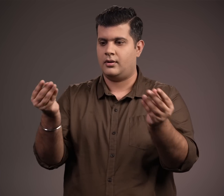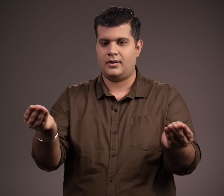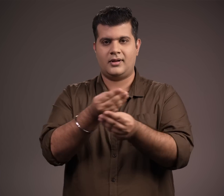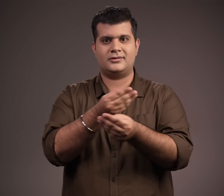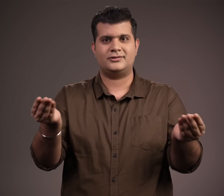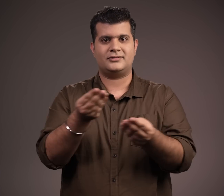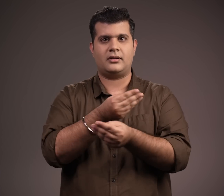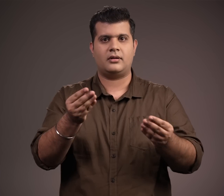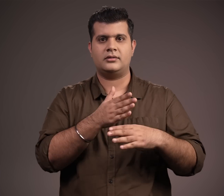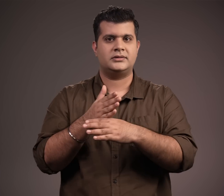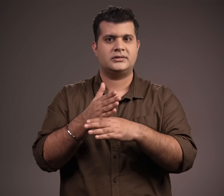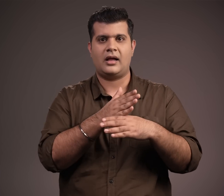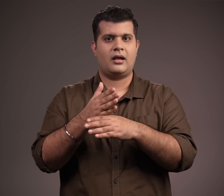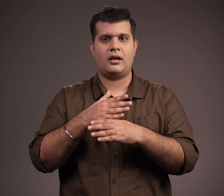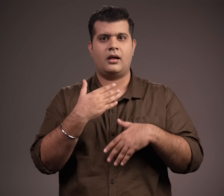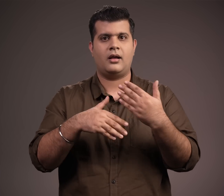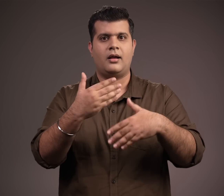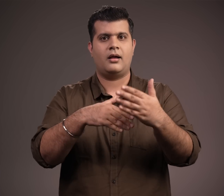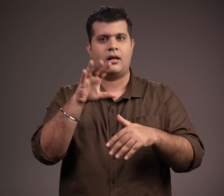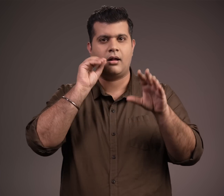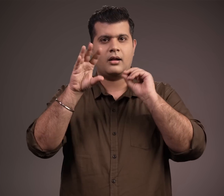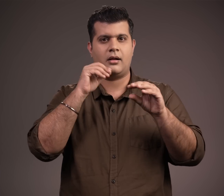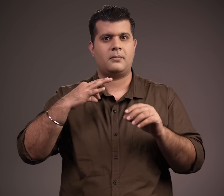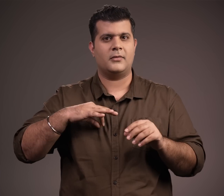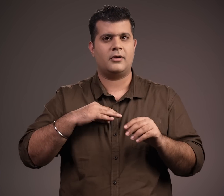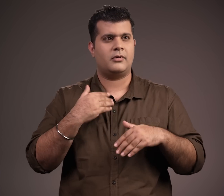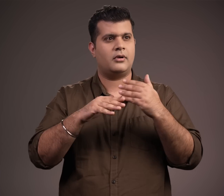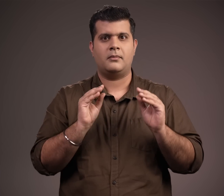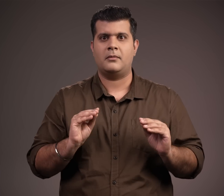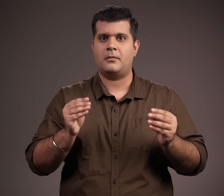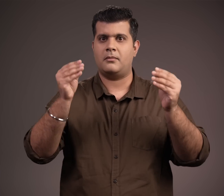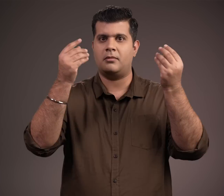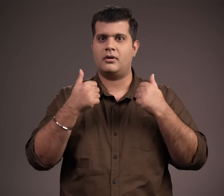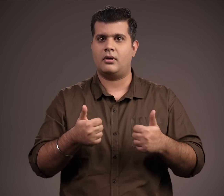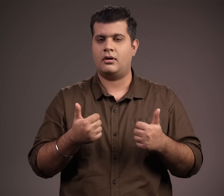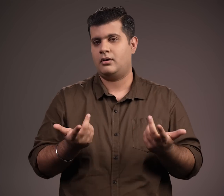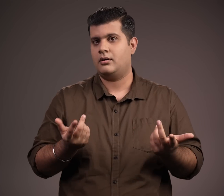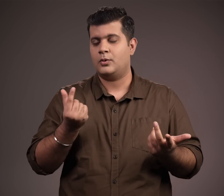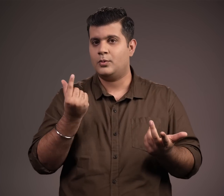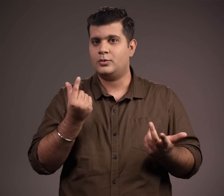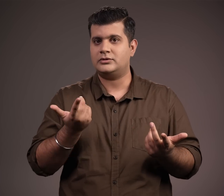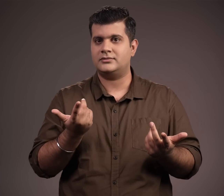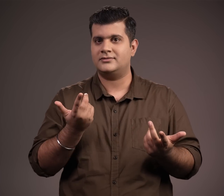This will lead to better sharing of information and learning. It's beneficial!